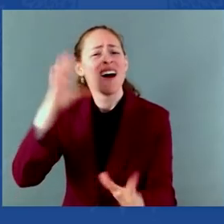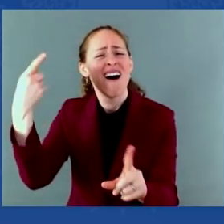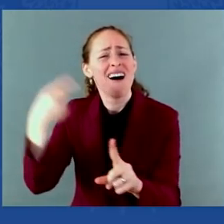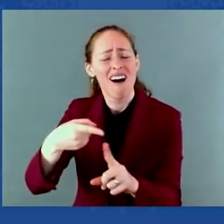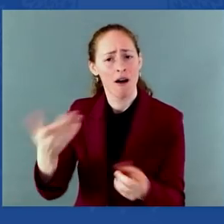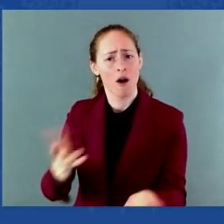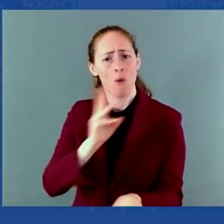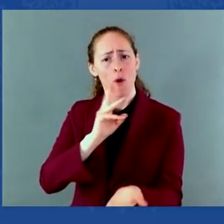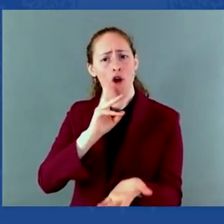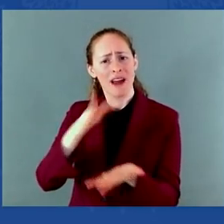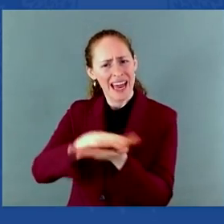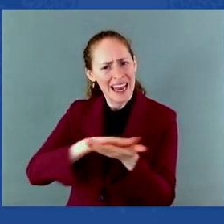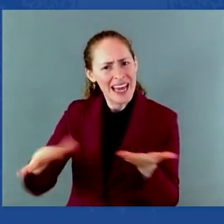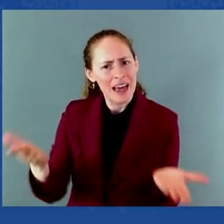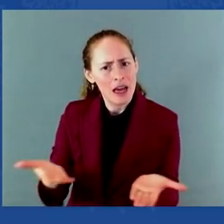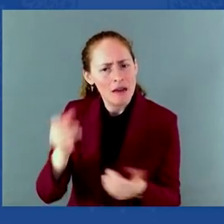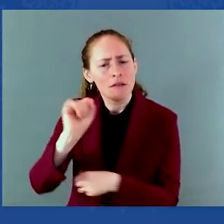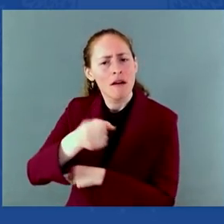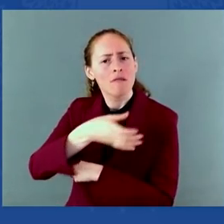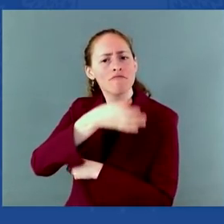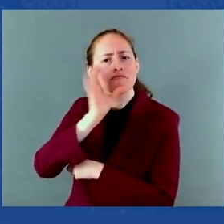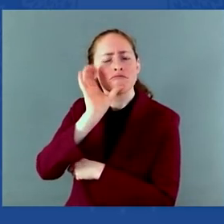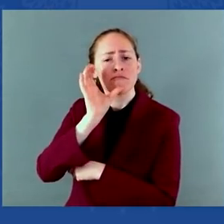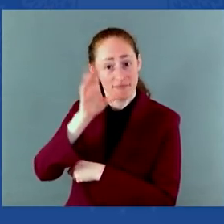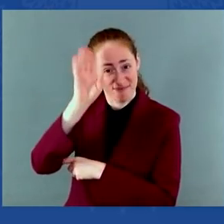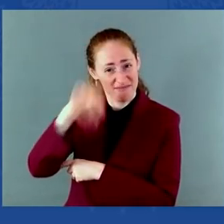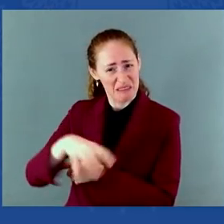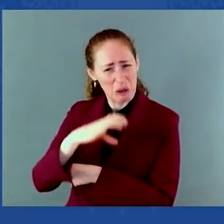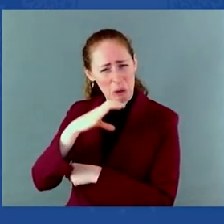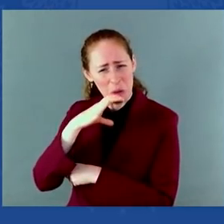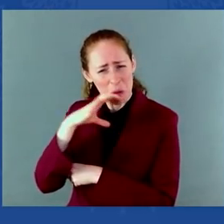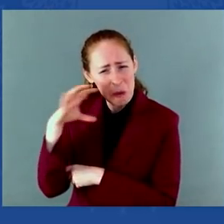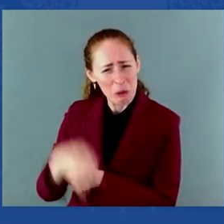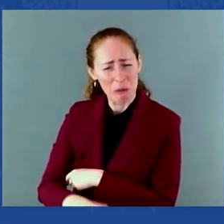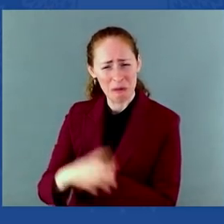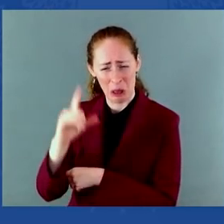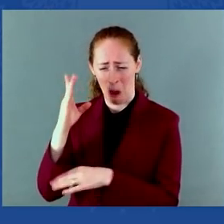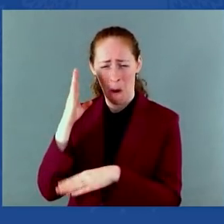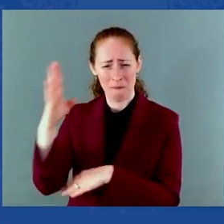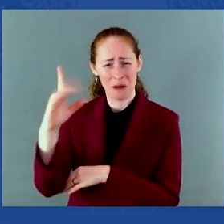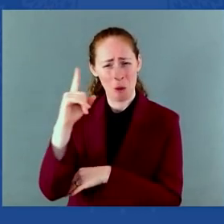and helping eliminate PFAS chemicals from the waterways. You know, you always made the case